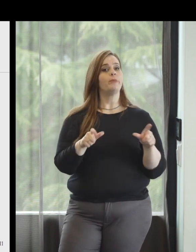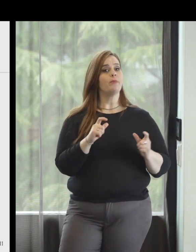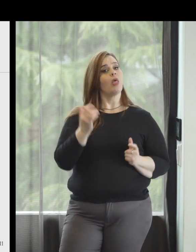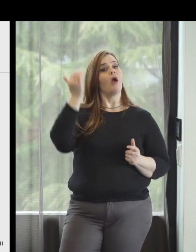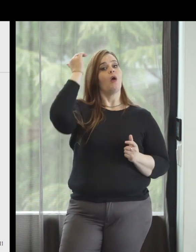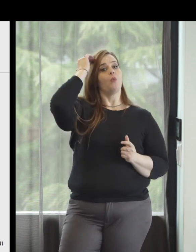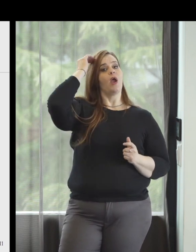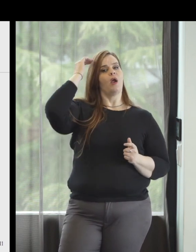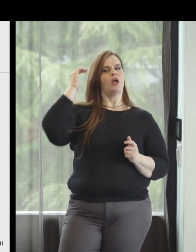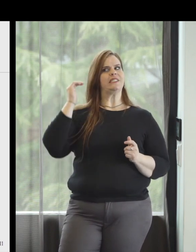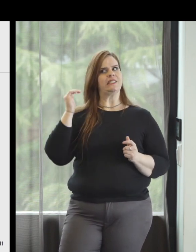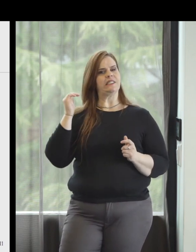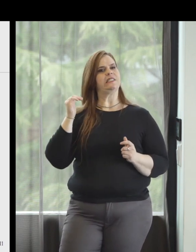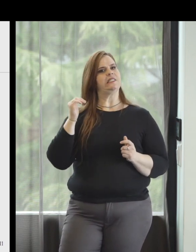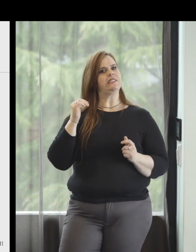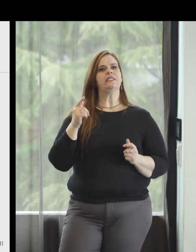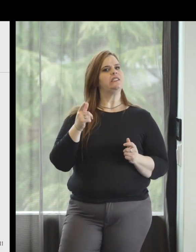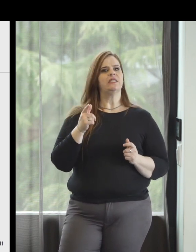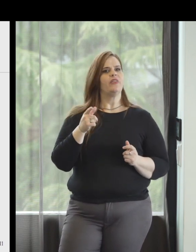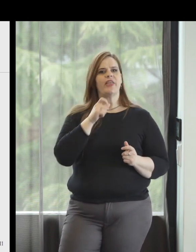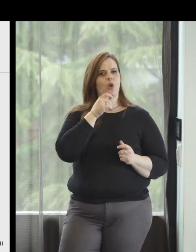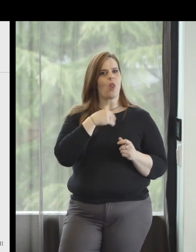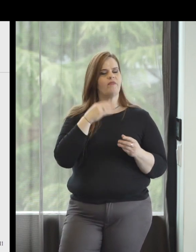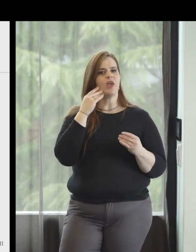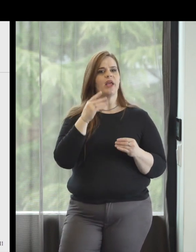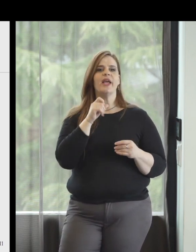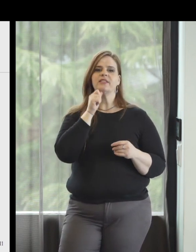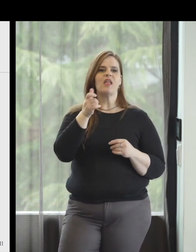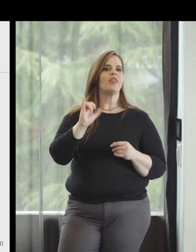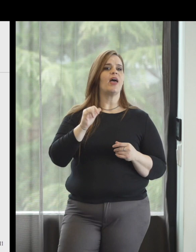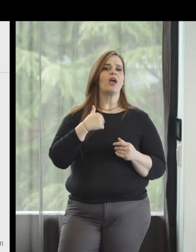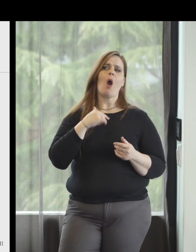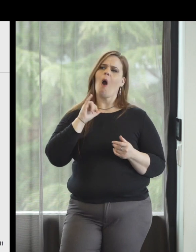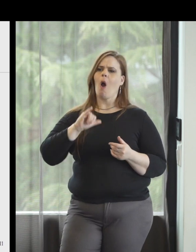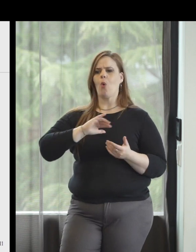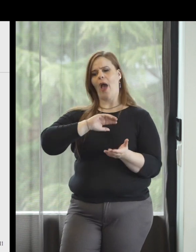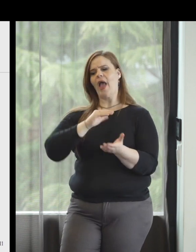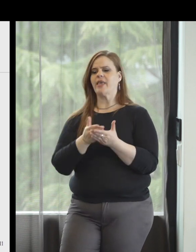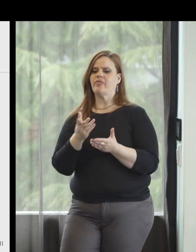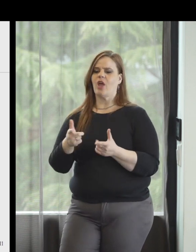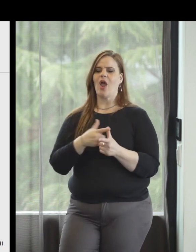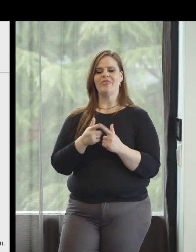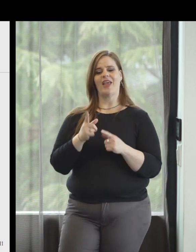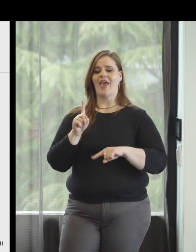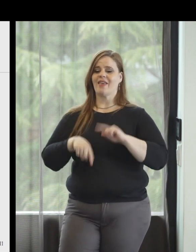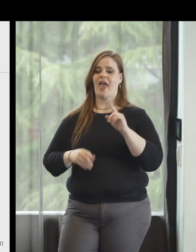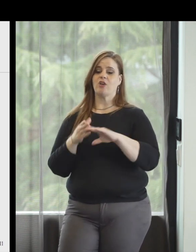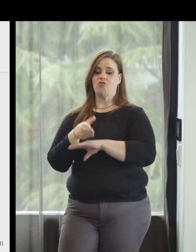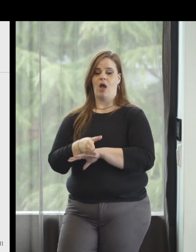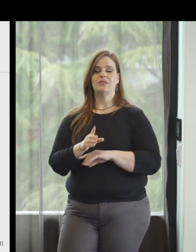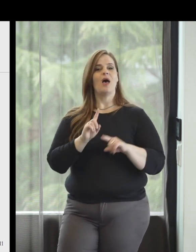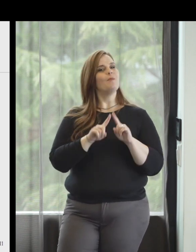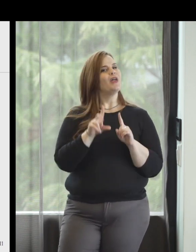lacking that data it's not just that I get there and I I can't can't cross if I knew about it I wouldn't have